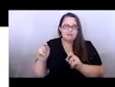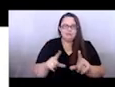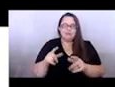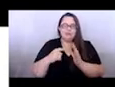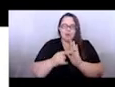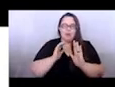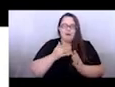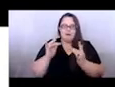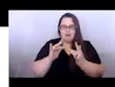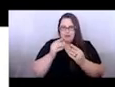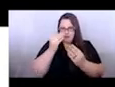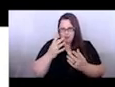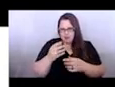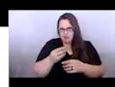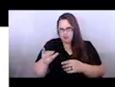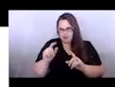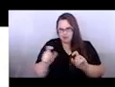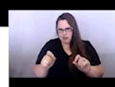So again, just remember that on campus resources are